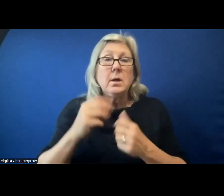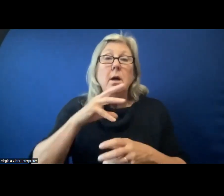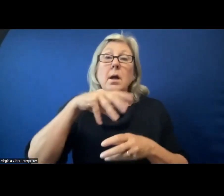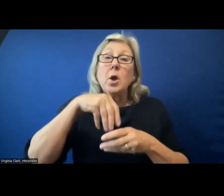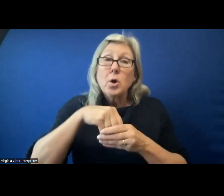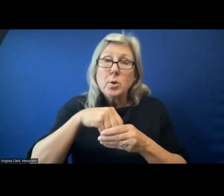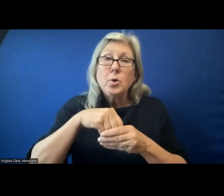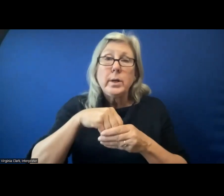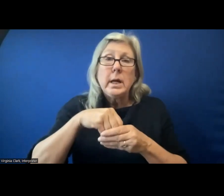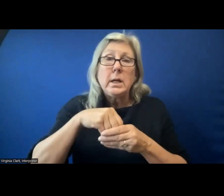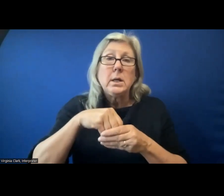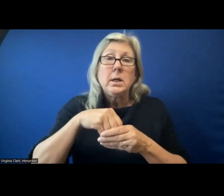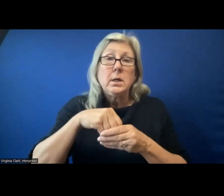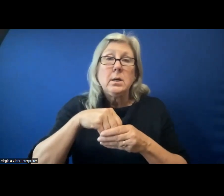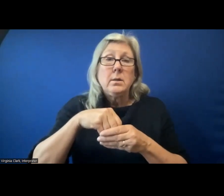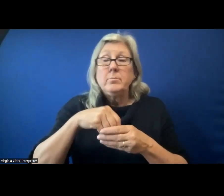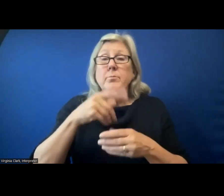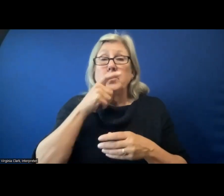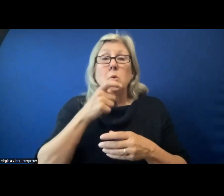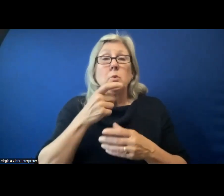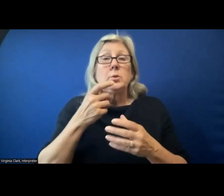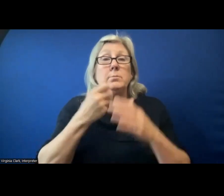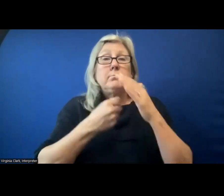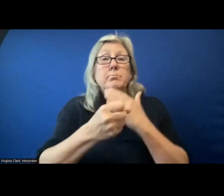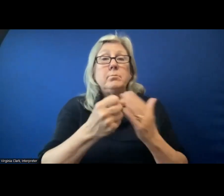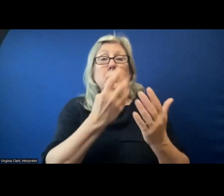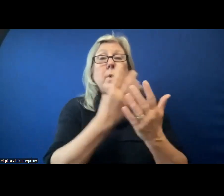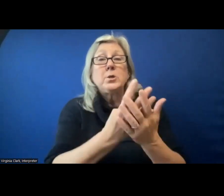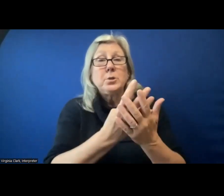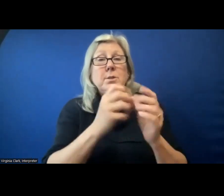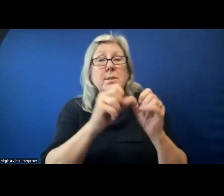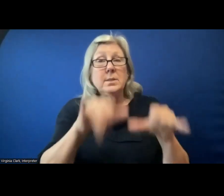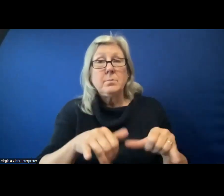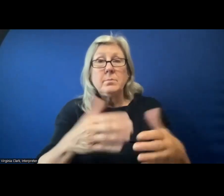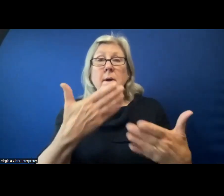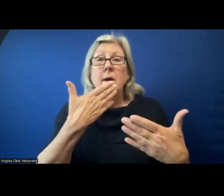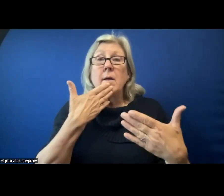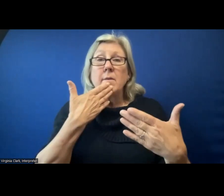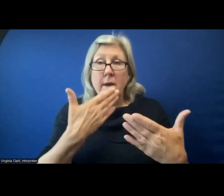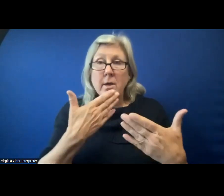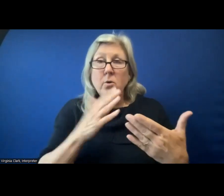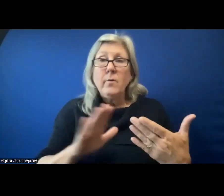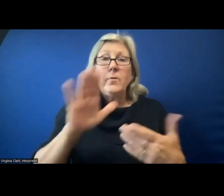that of being held in correctional systems. Thank you for your time and consideration